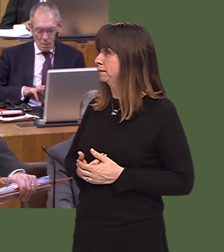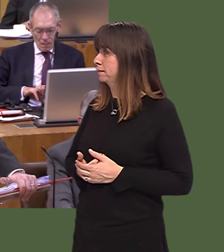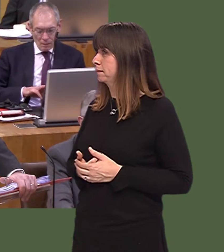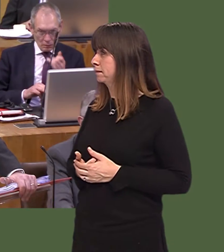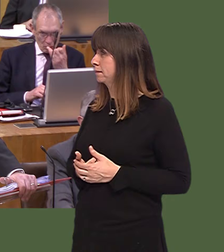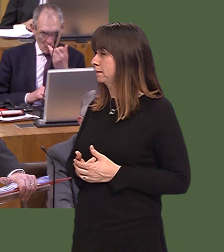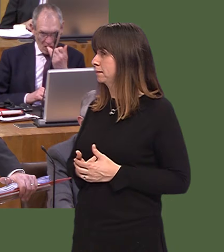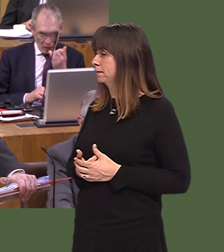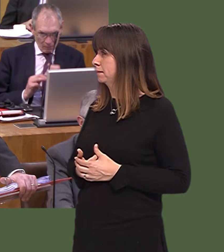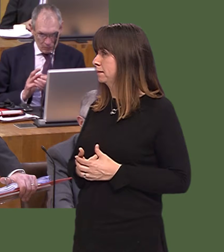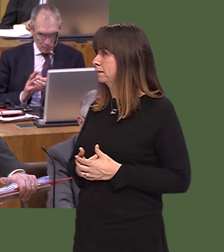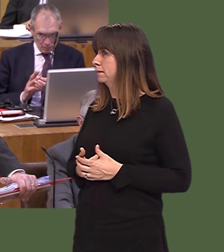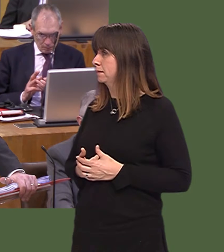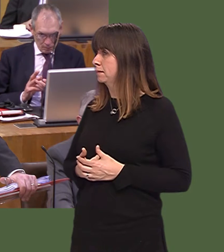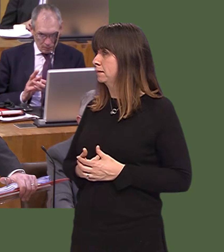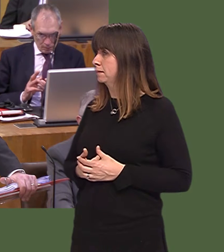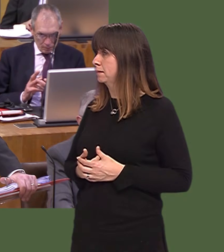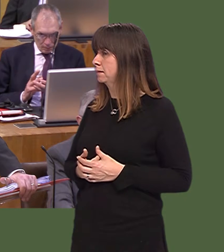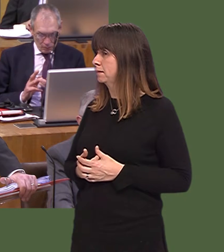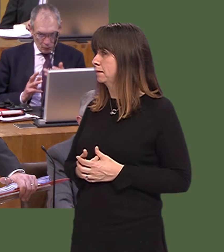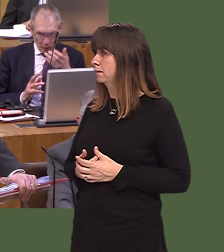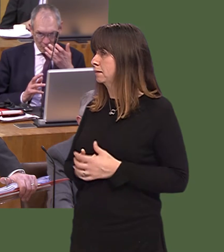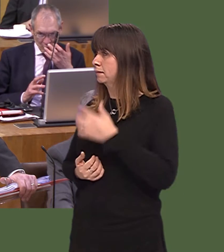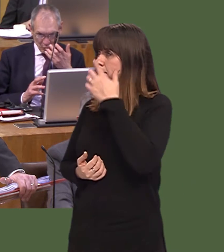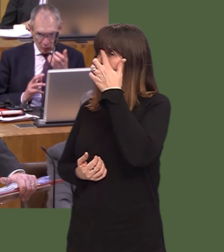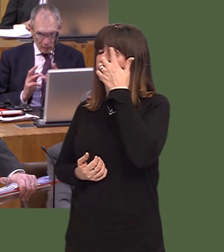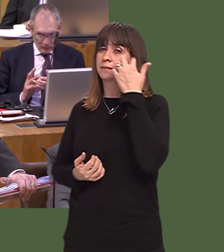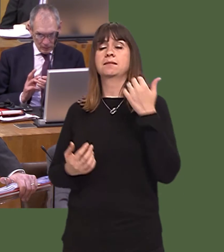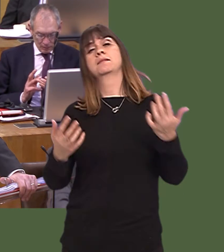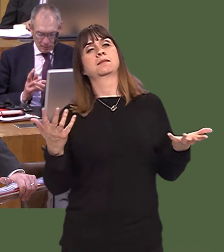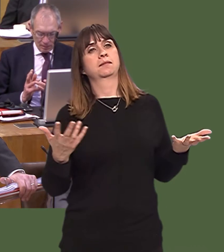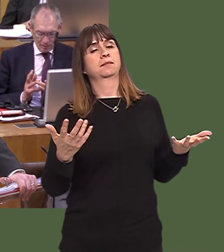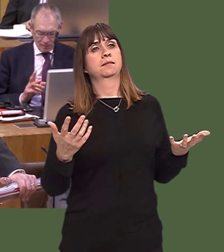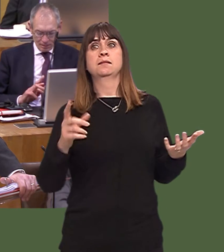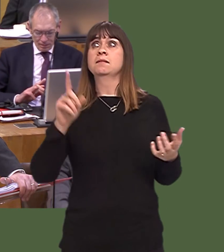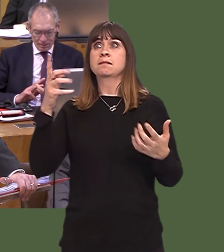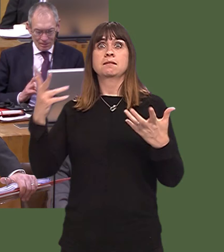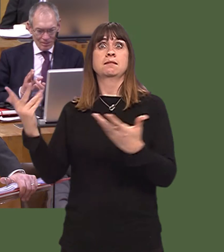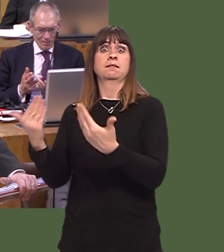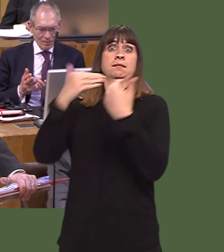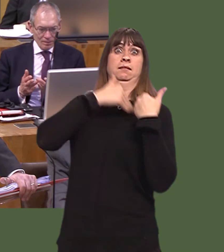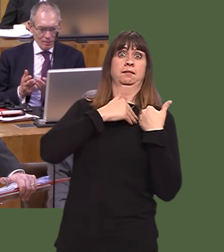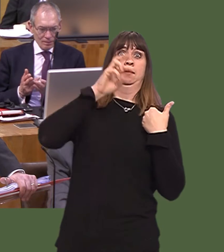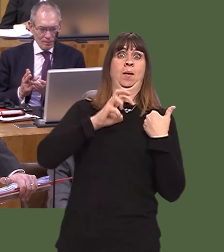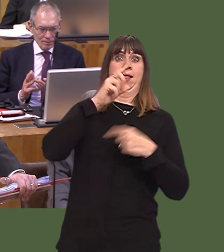terms of having leversówell, no, they wonít arrive until next year. Why this wasnít devolved before is a good question, but at least from next year weíll